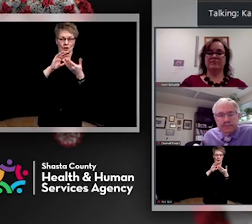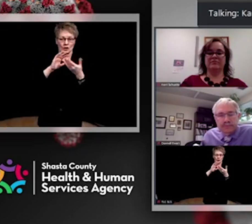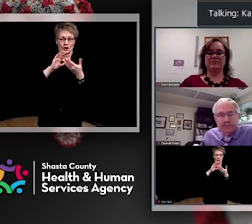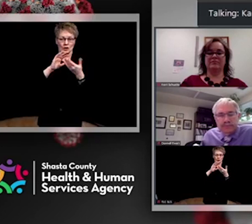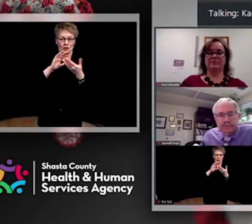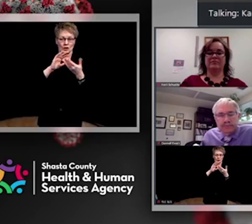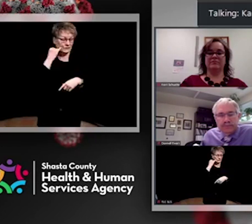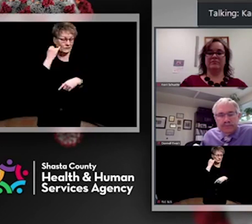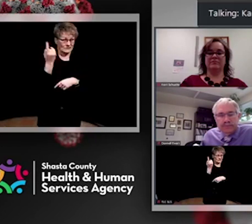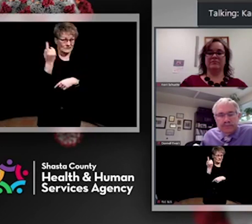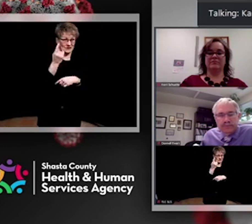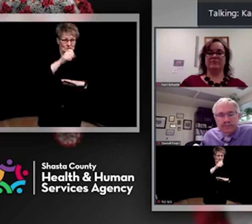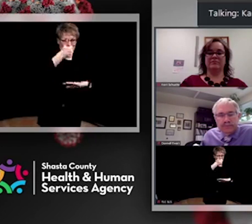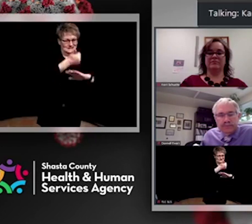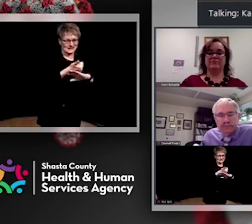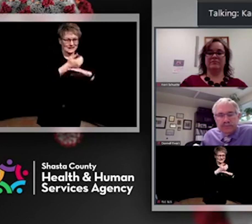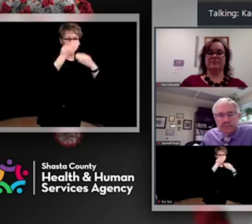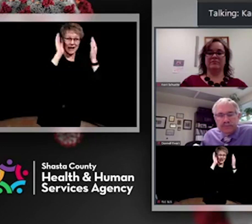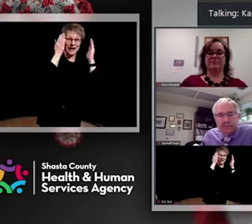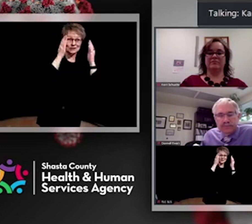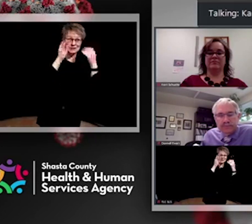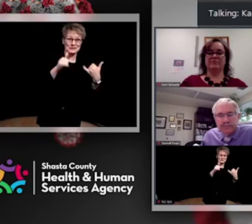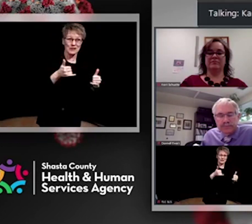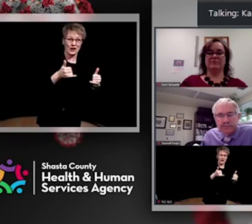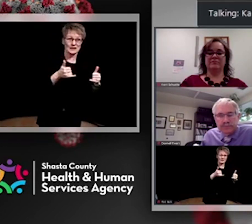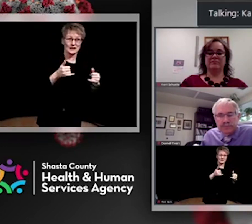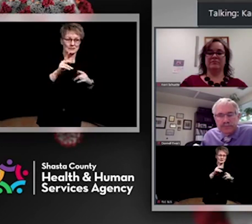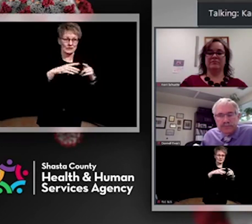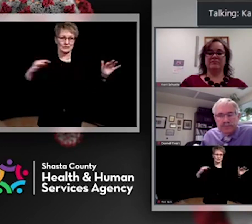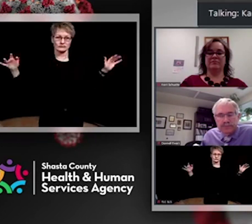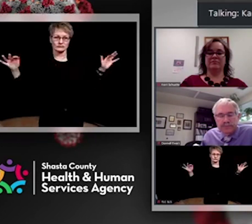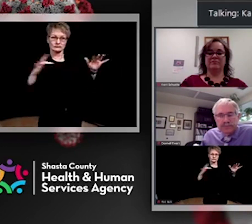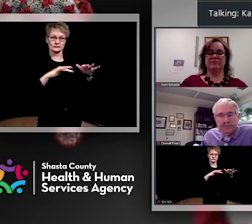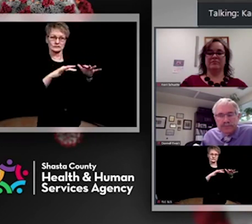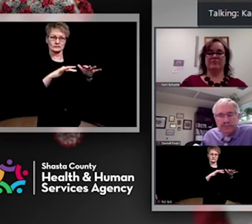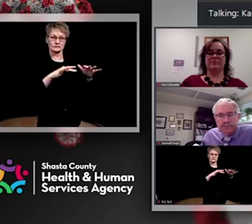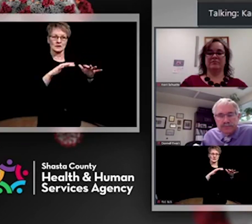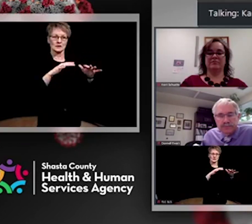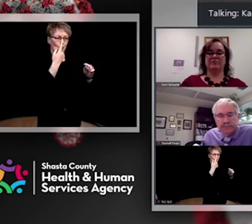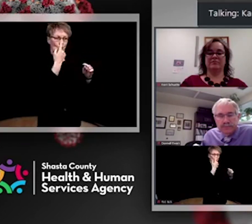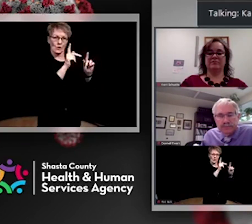who could spread it there. And so we have it in a variety of spaces, whether it's a Halloween party